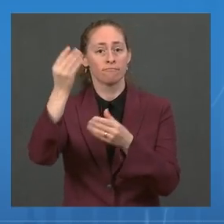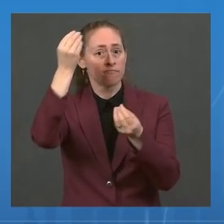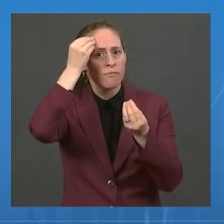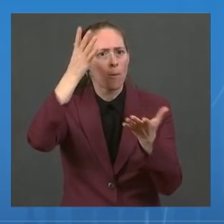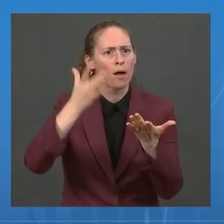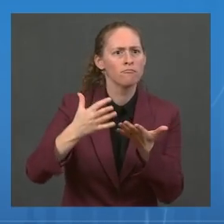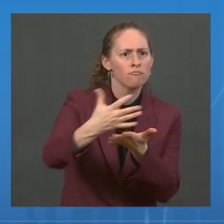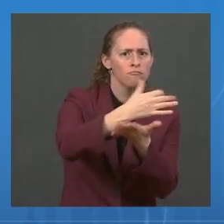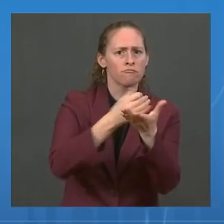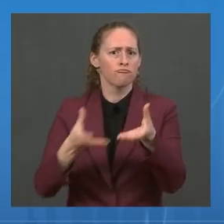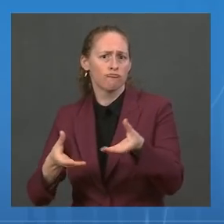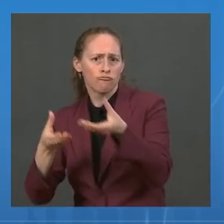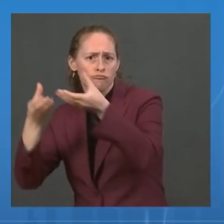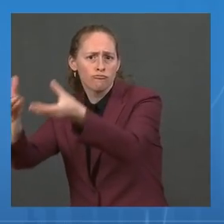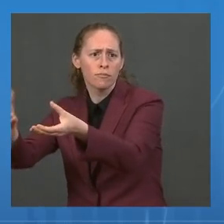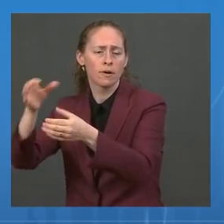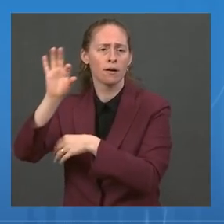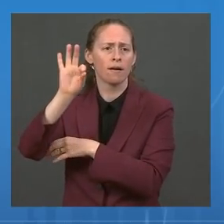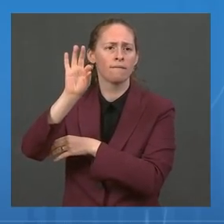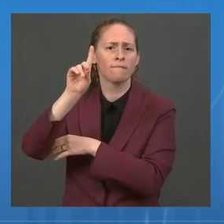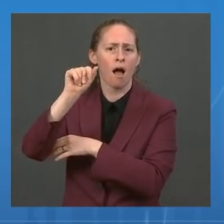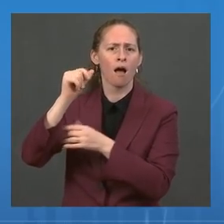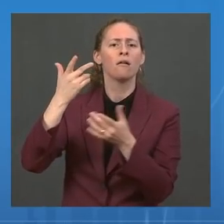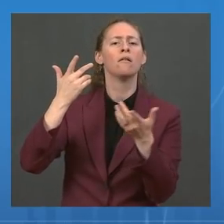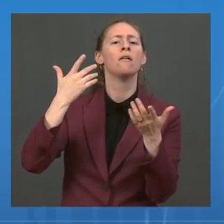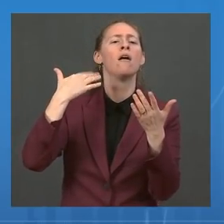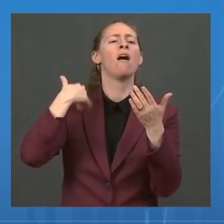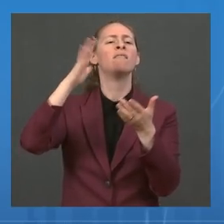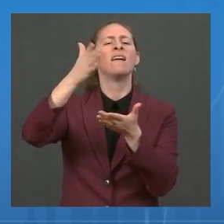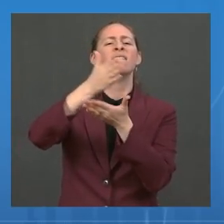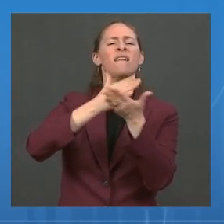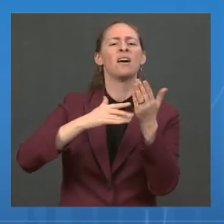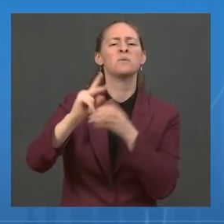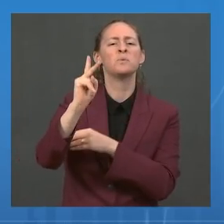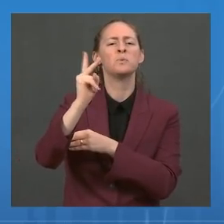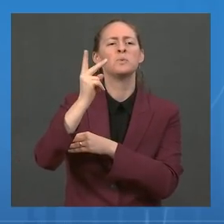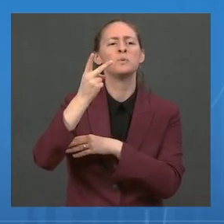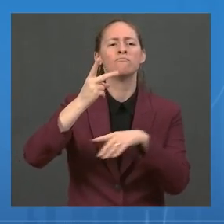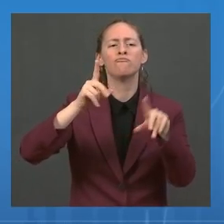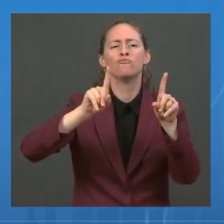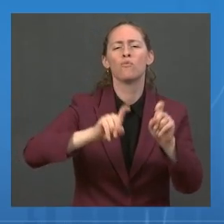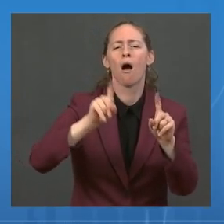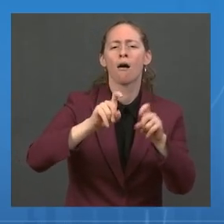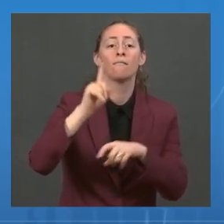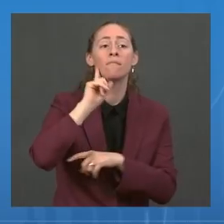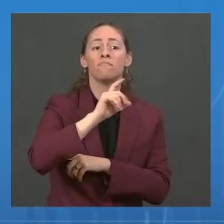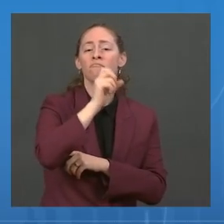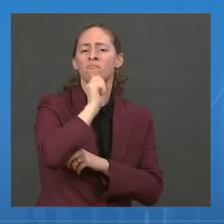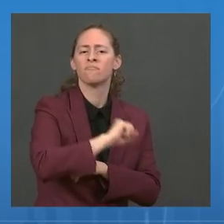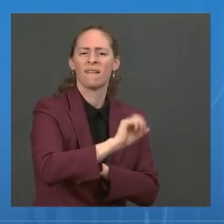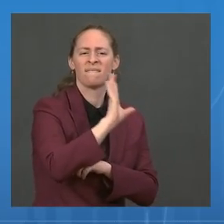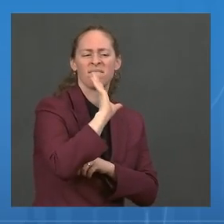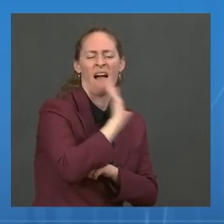from their Phase 2/3 trials of the vaccine in children 5 to 11. The N was over 2,000.